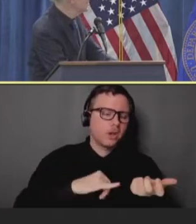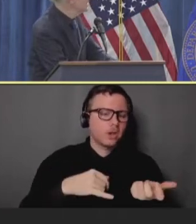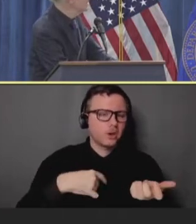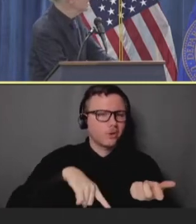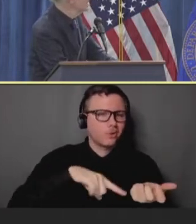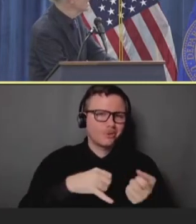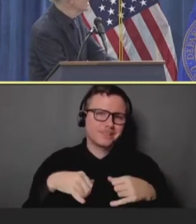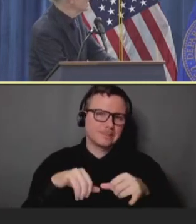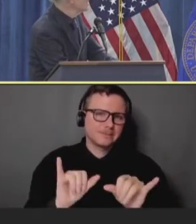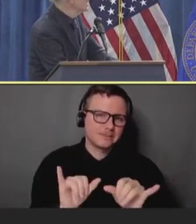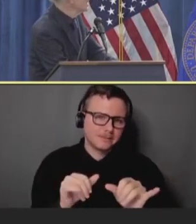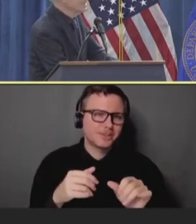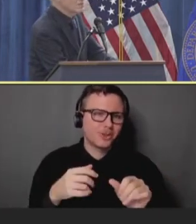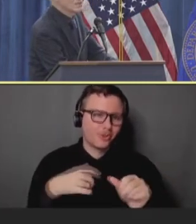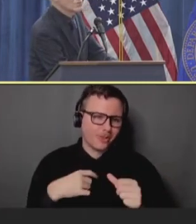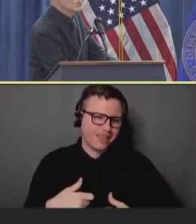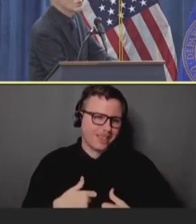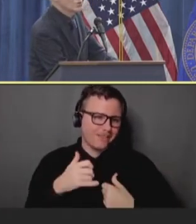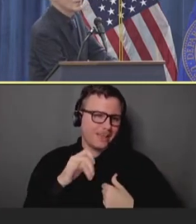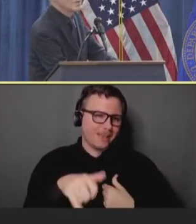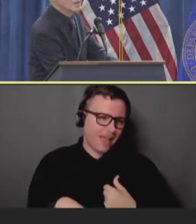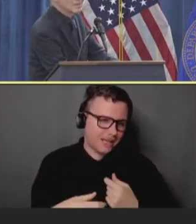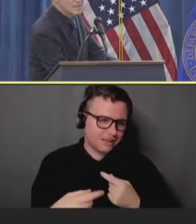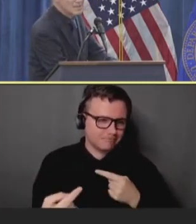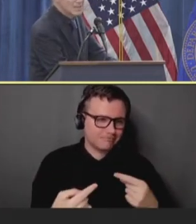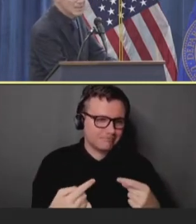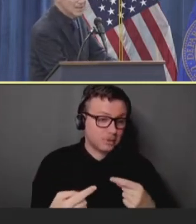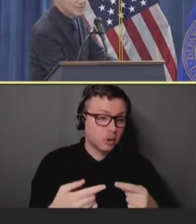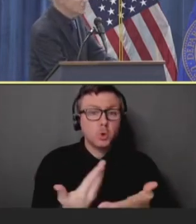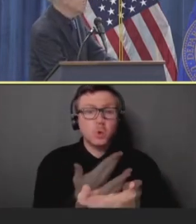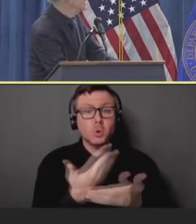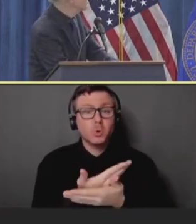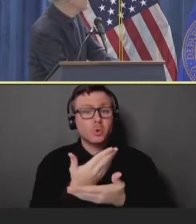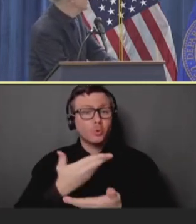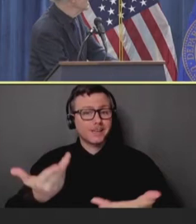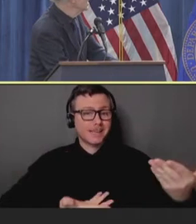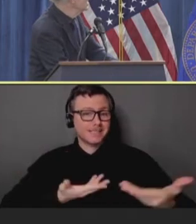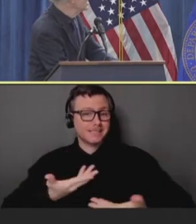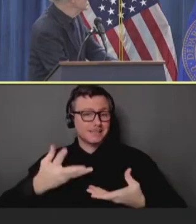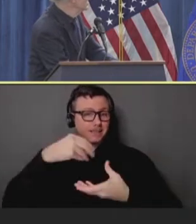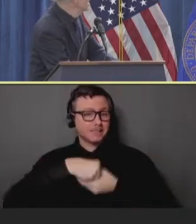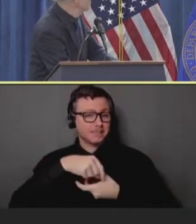And these were the new inductees at that time in 2008 which was the Rotary, WHO-CDC-UNICEF,